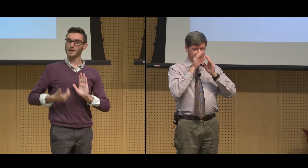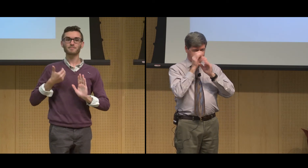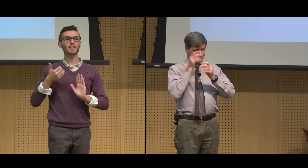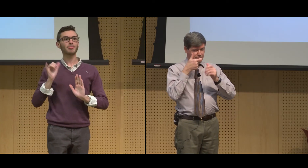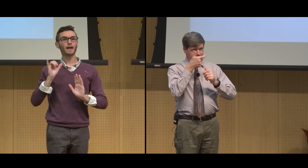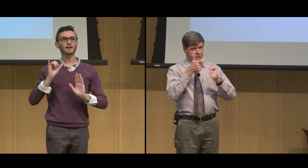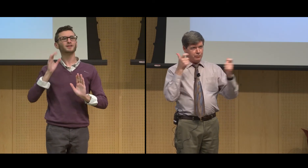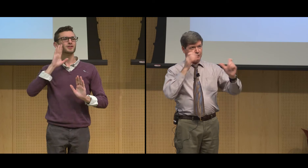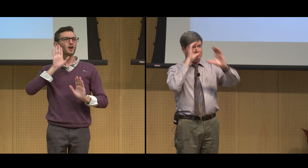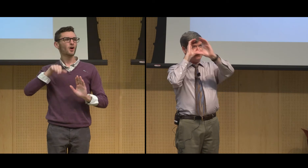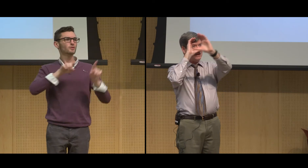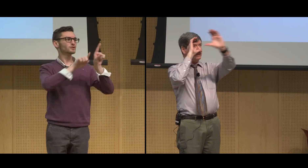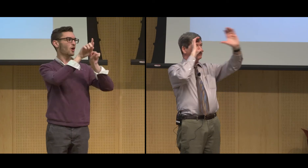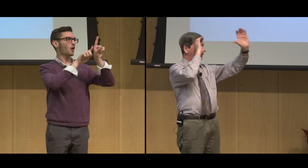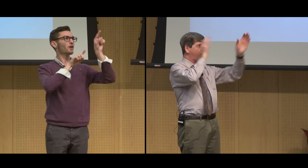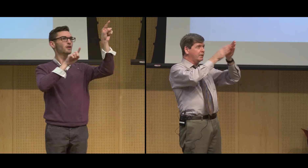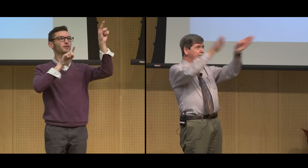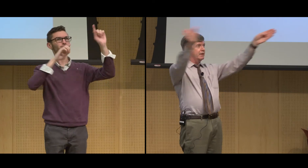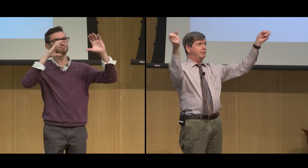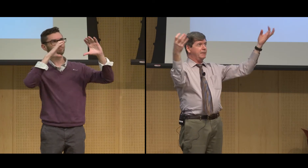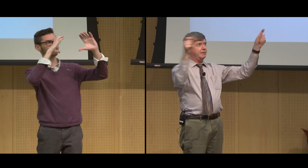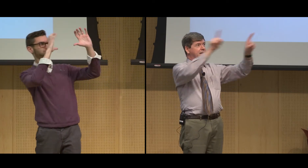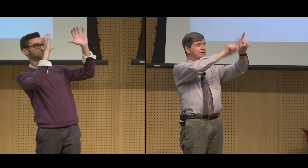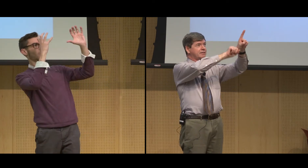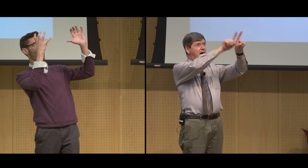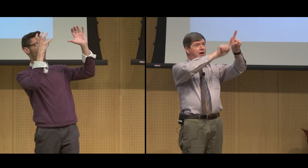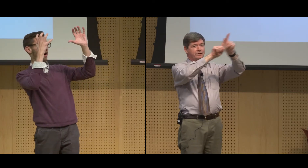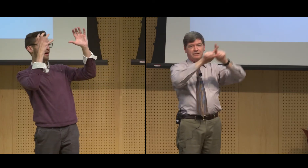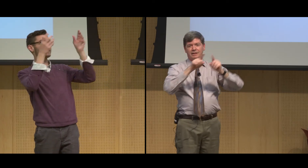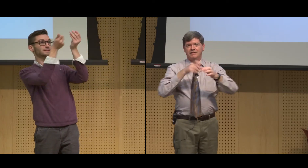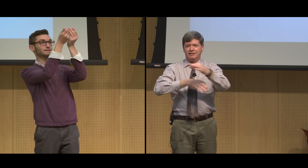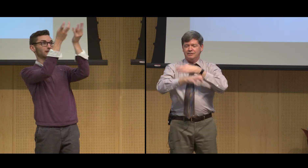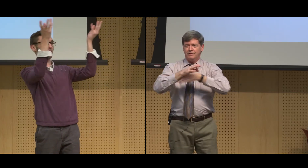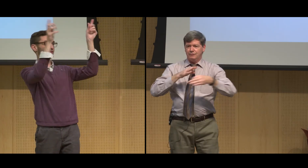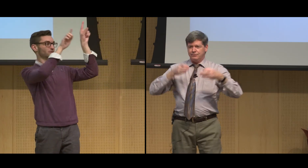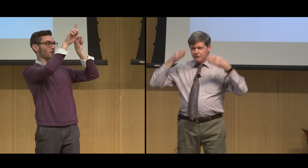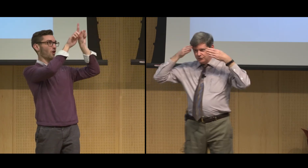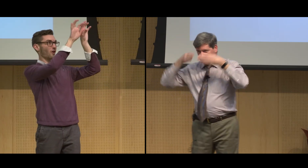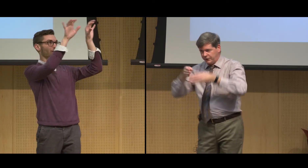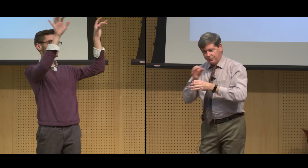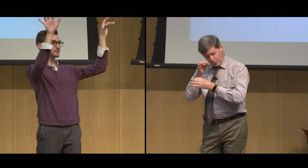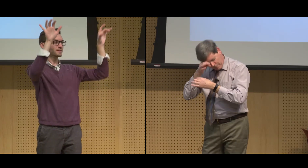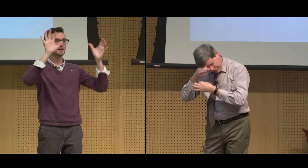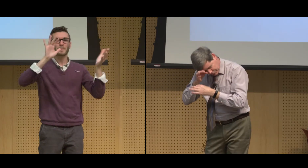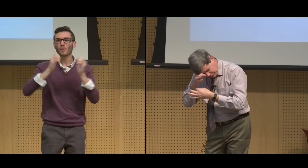through a telescope at many, many stars instead of looking through a microscope